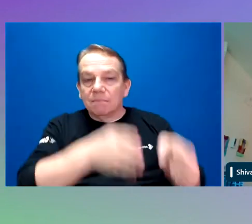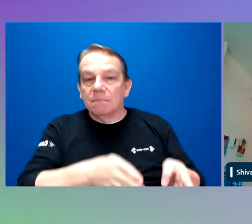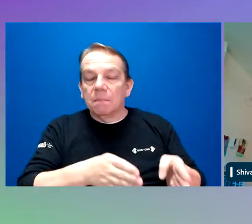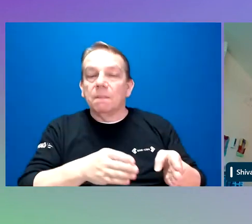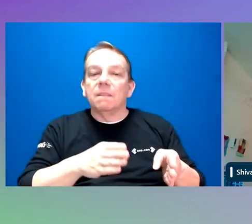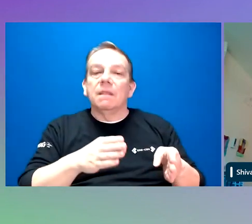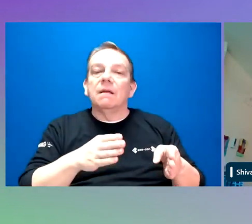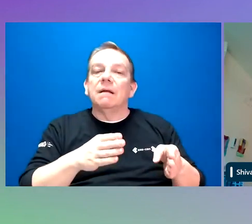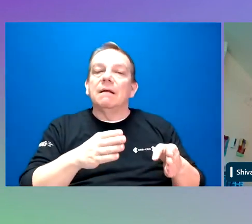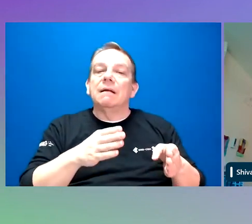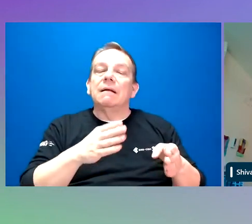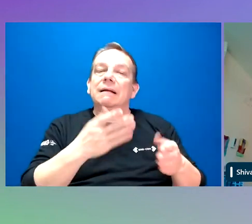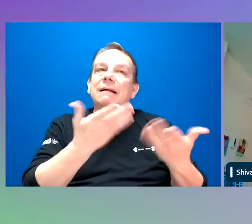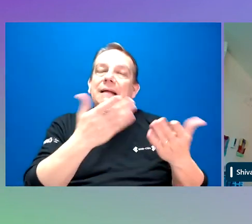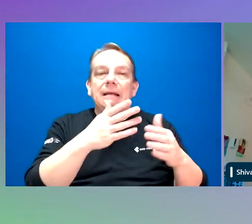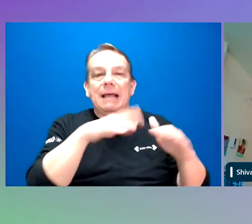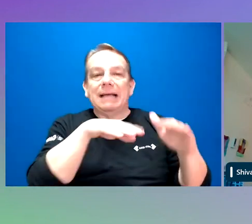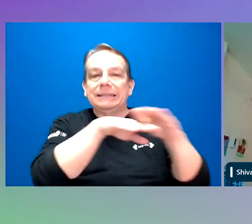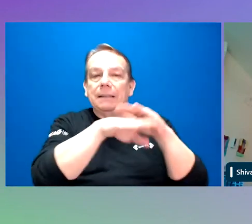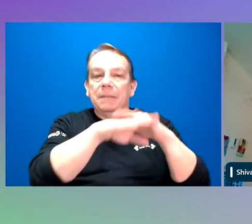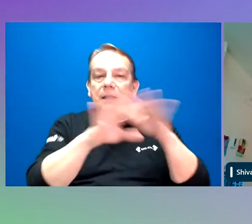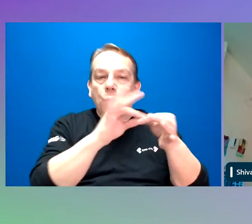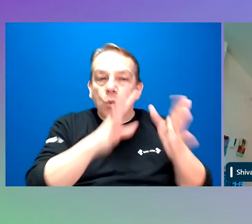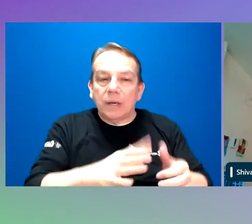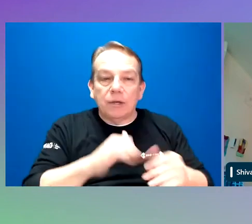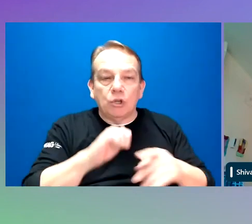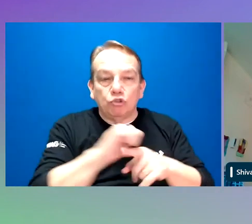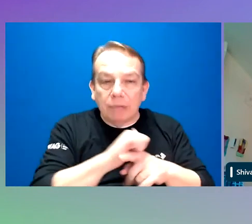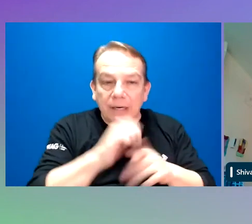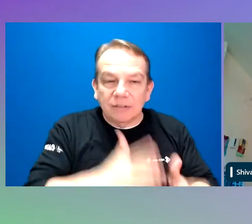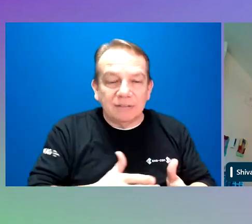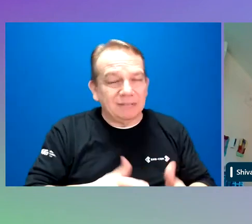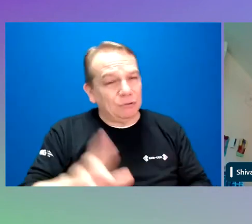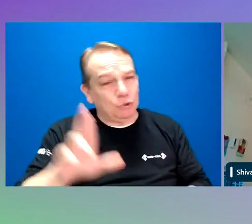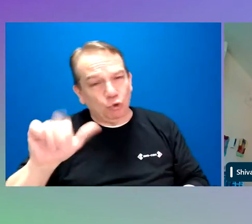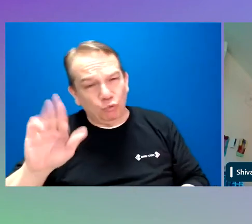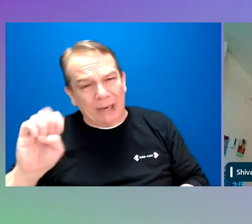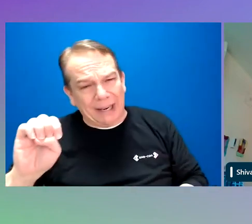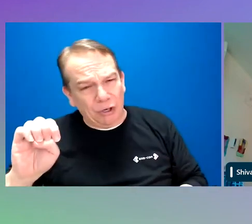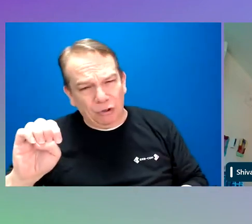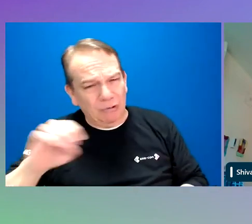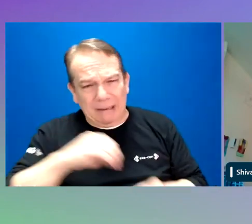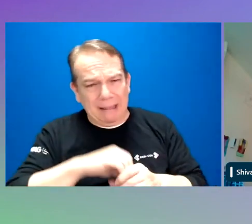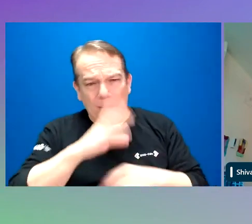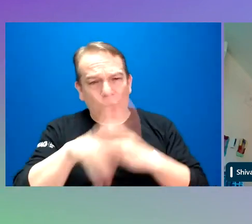um, that would be fantastic. But